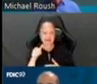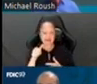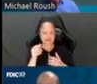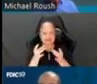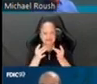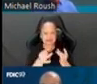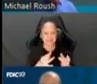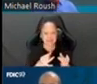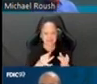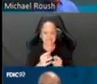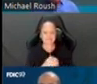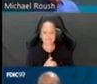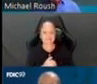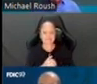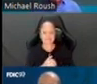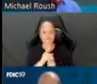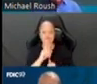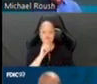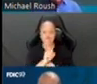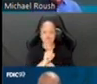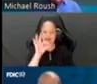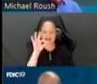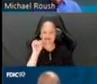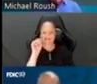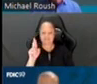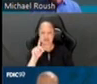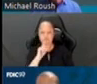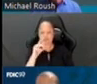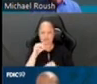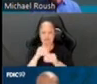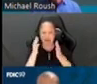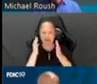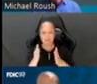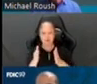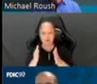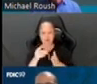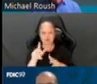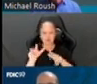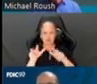know, a reality fair. Which is really in person. You are walking them through how to make the